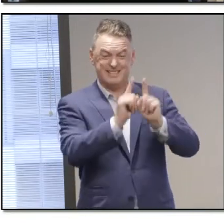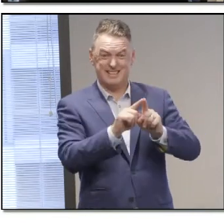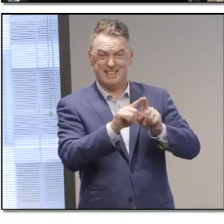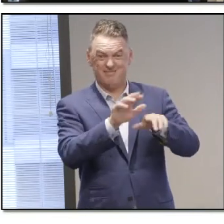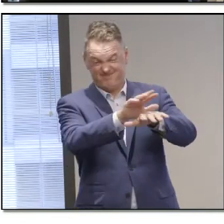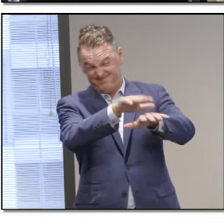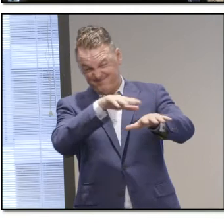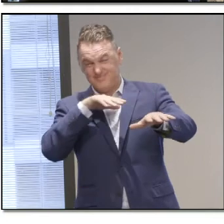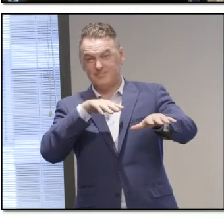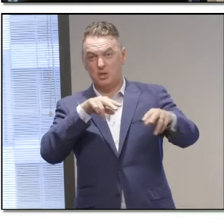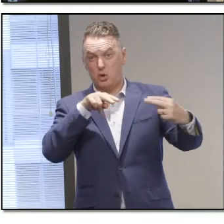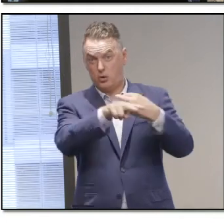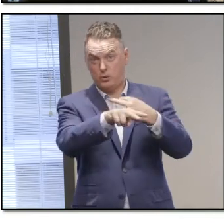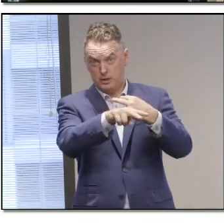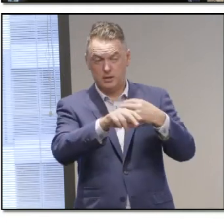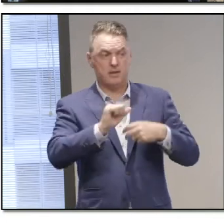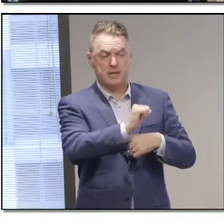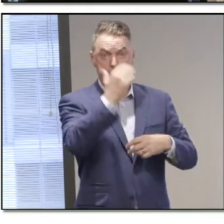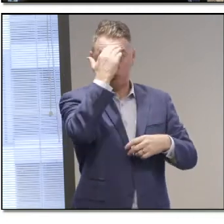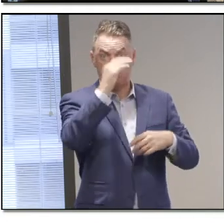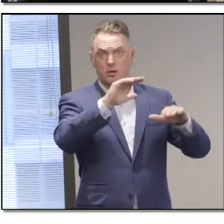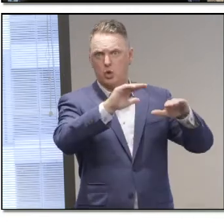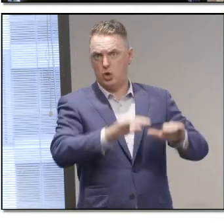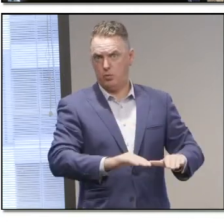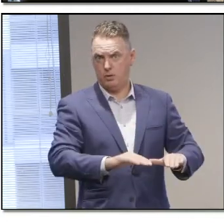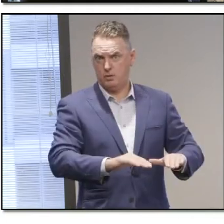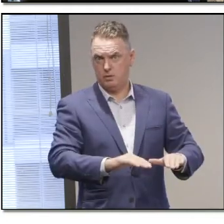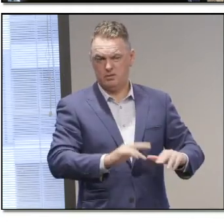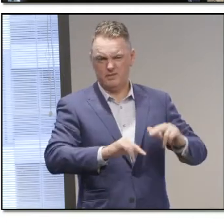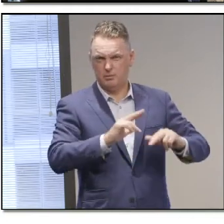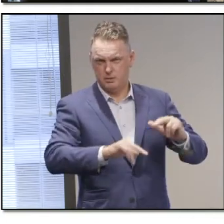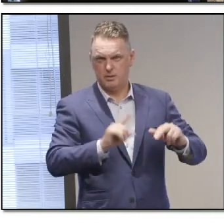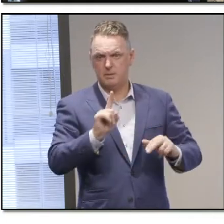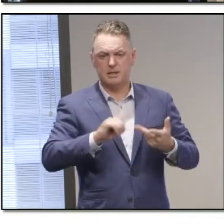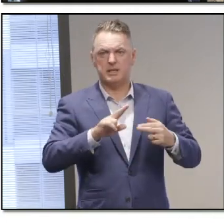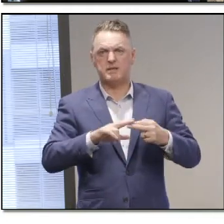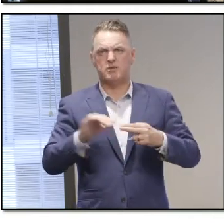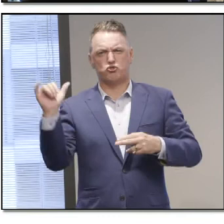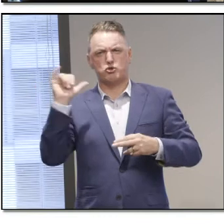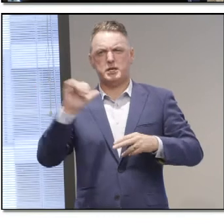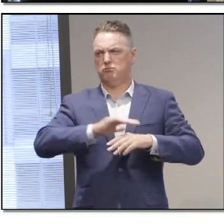their brain development is lower, whereas kids who have green space around their school,